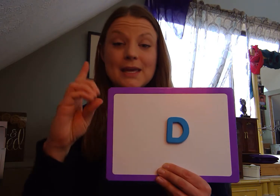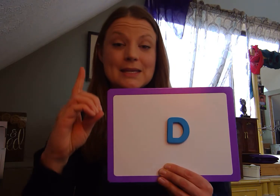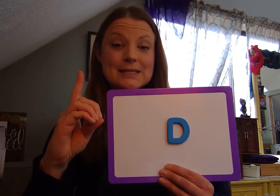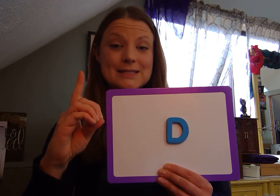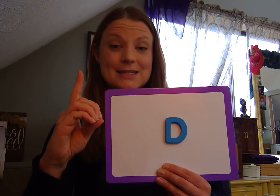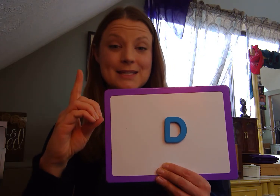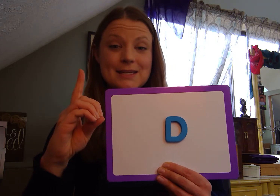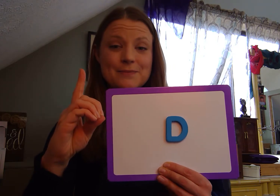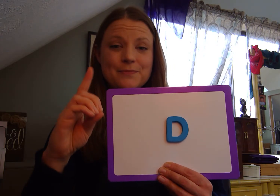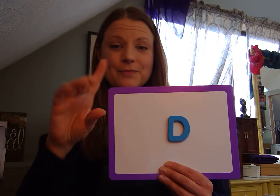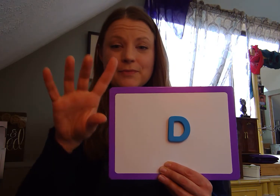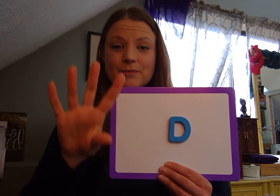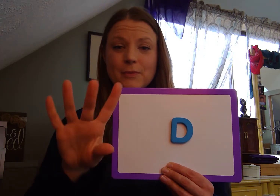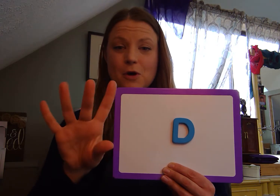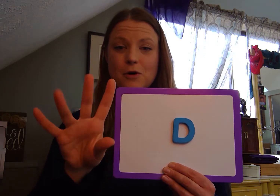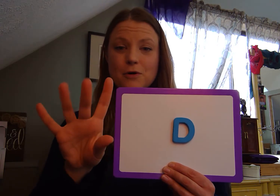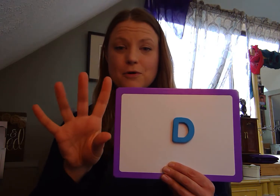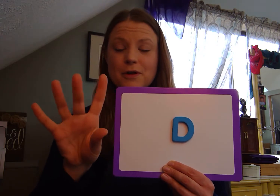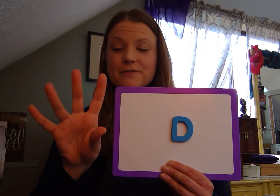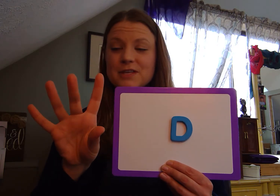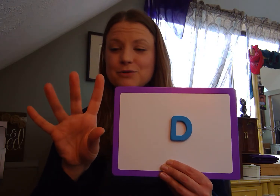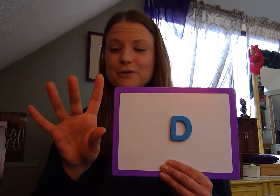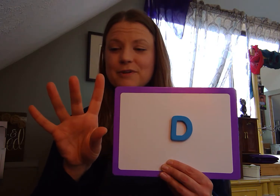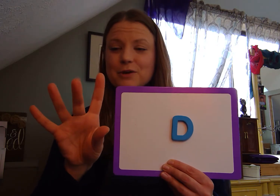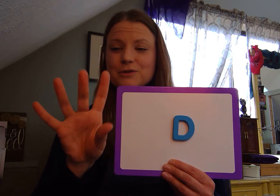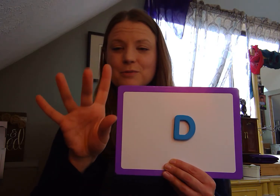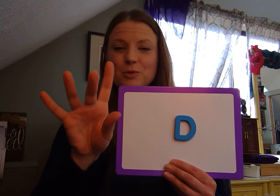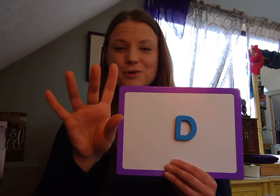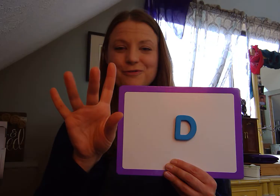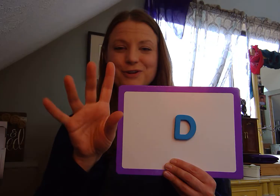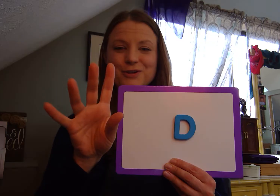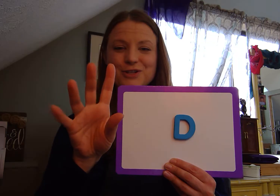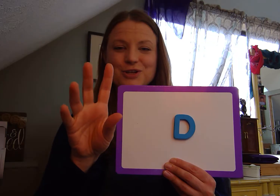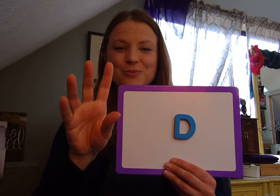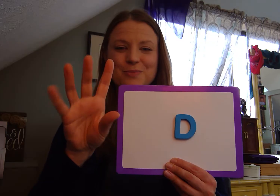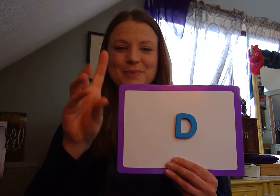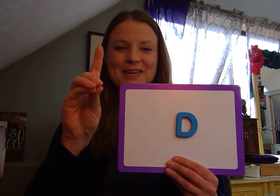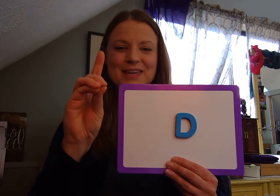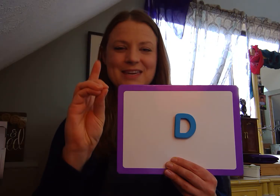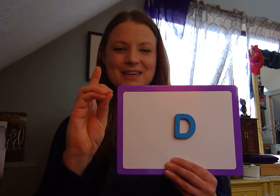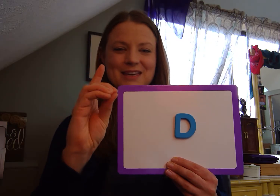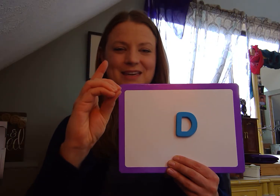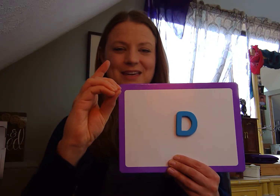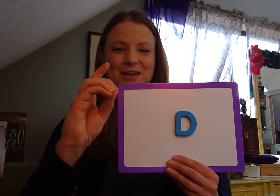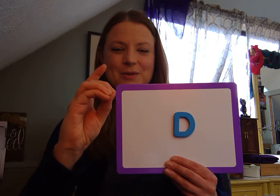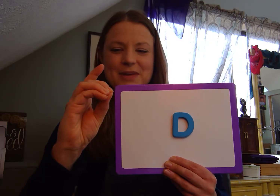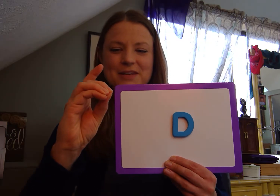"D" all of these three fingers from your middle finger to your pinky come down